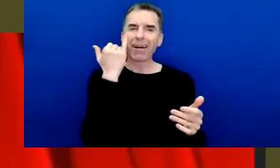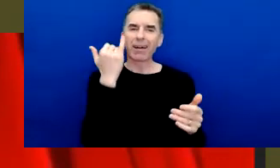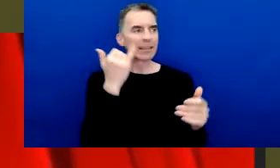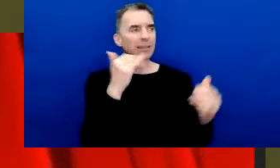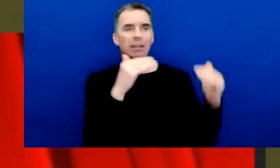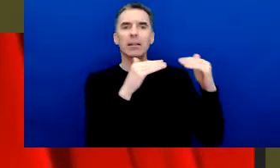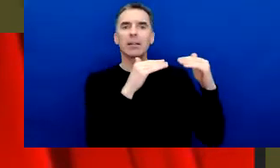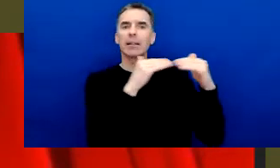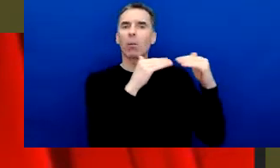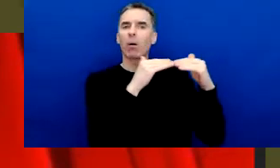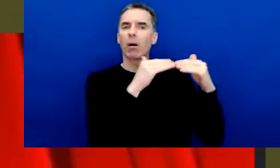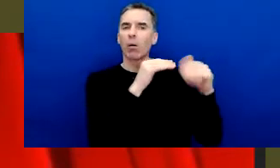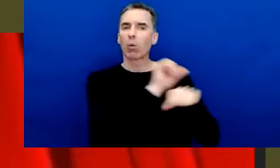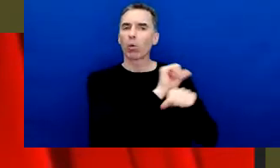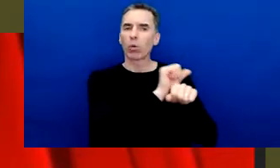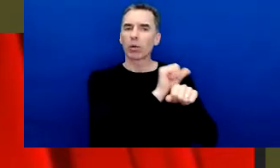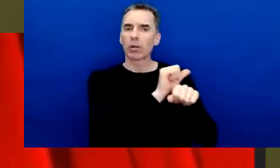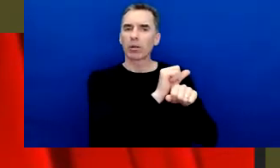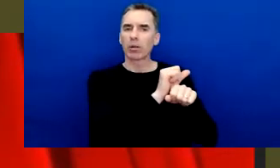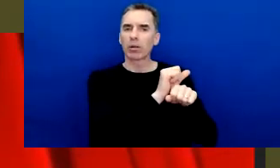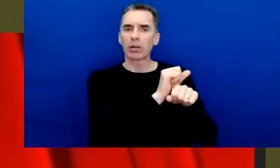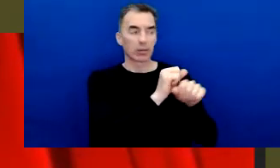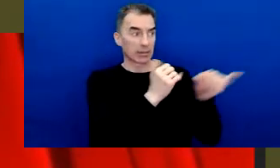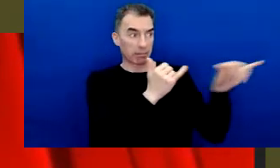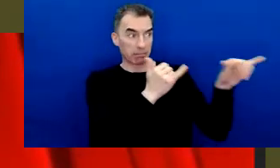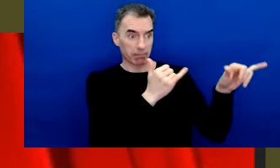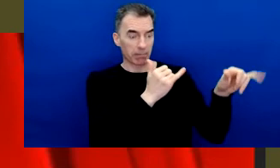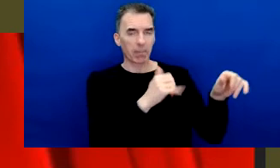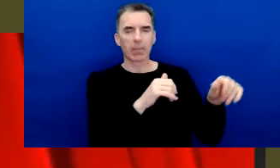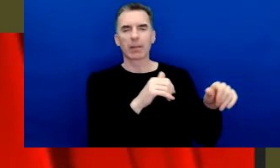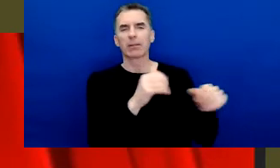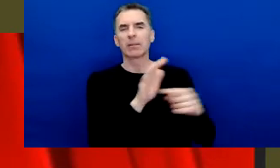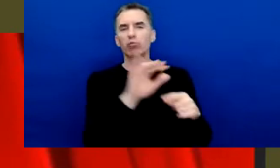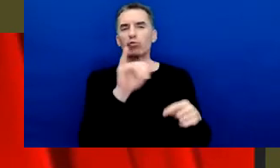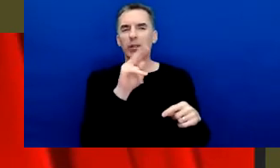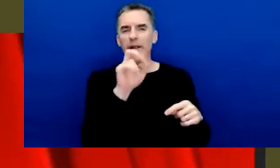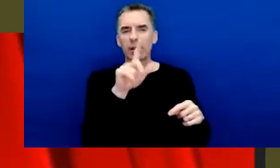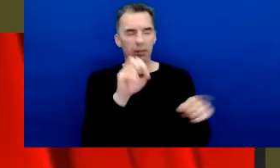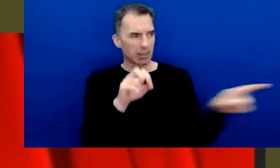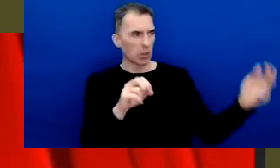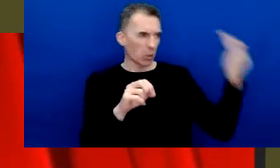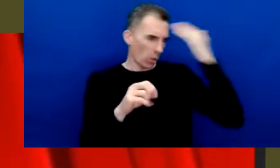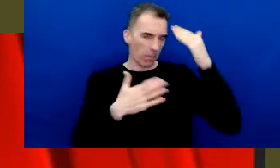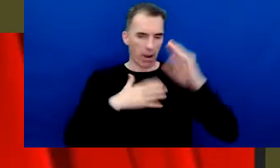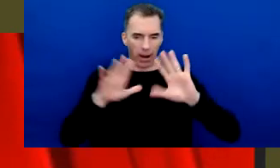if I had Janelle Carrigan, she knows she knows my teaching style. She knows how I have my class set up. She knows the subject.